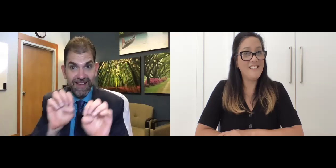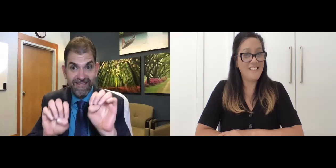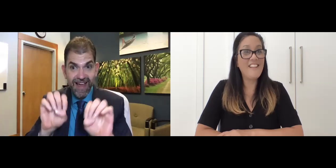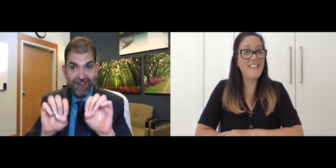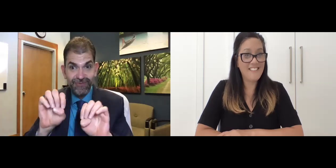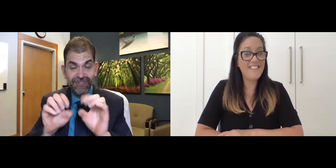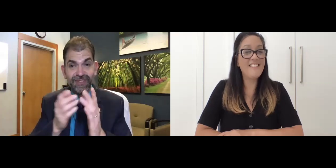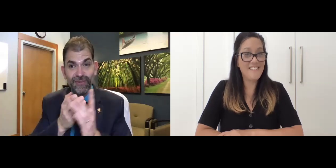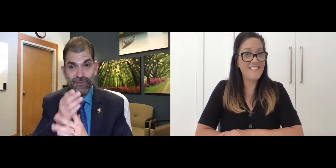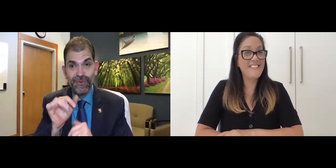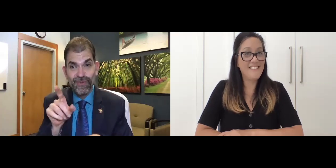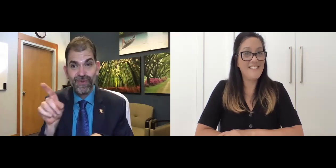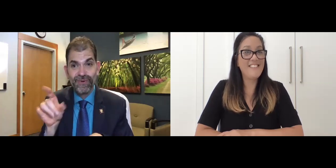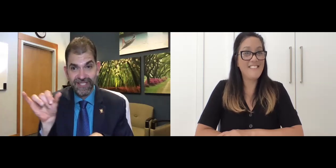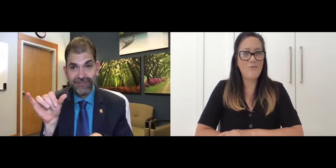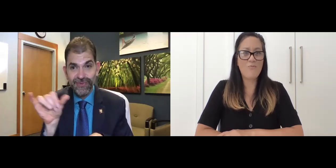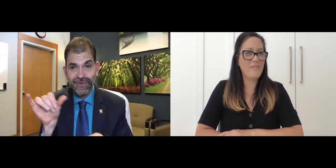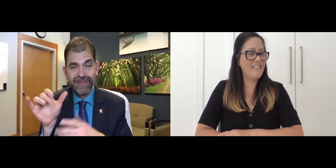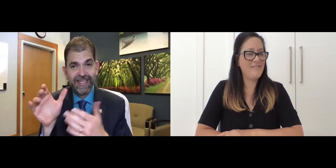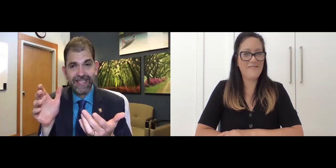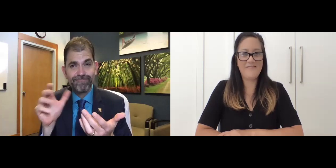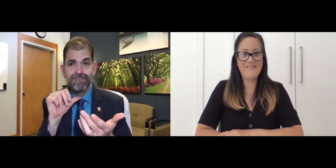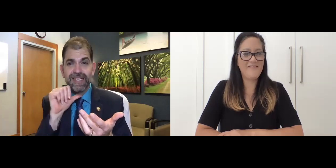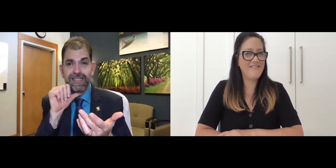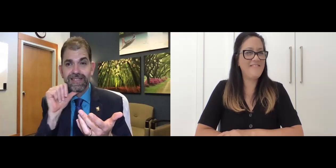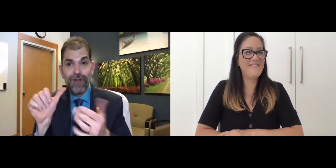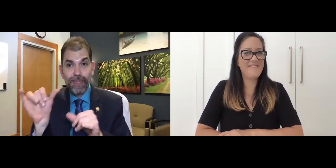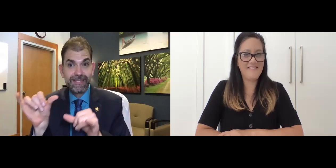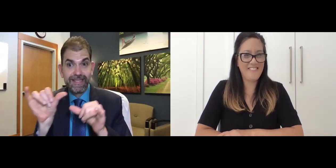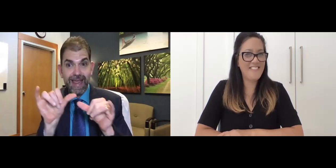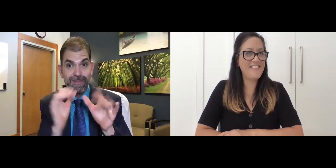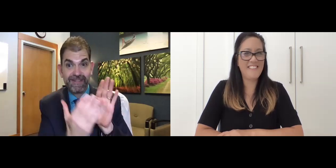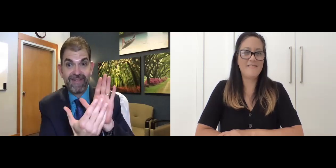I can even do neuropsych evaluations through telemedicine.